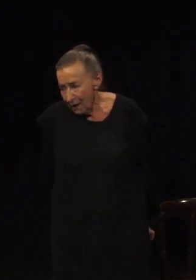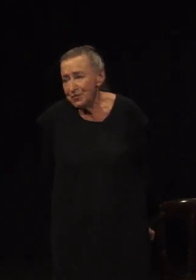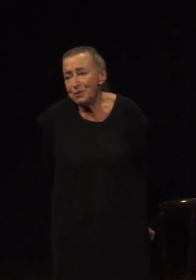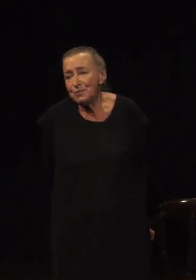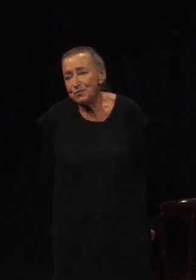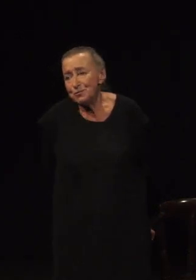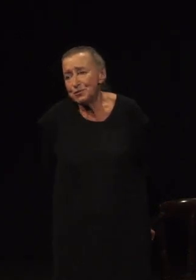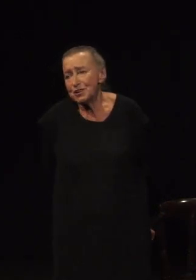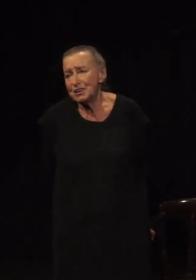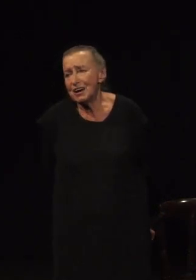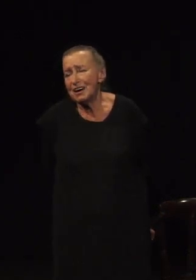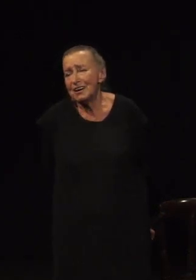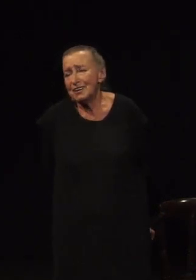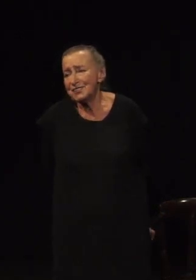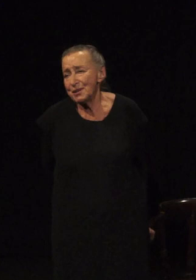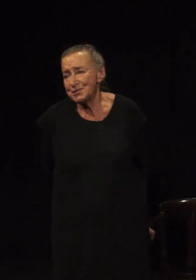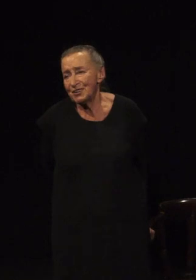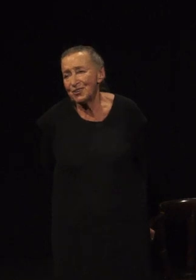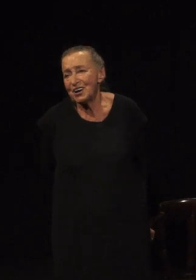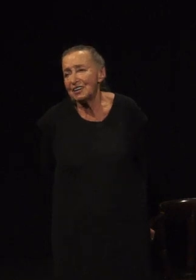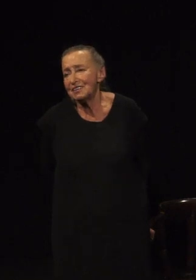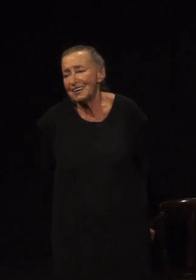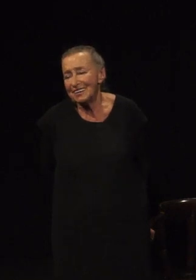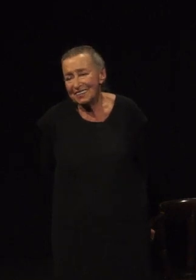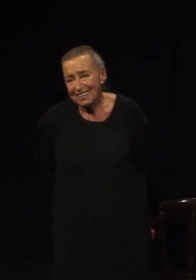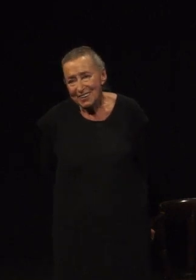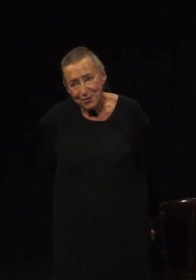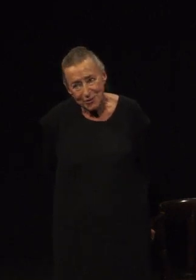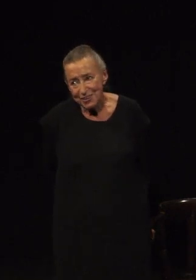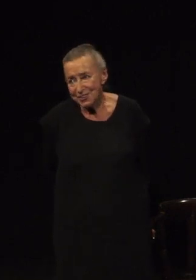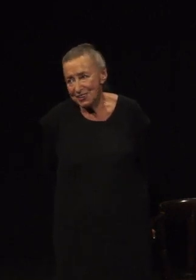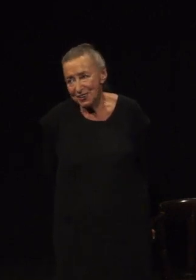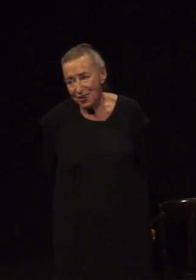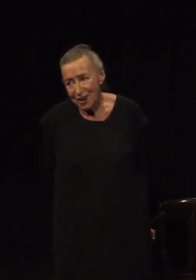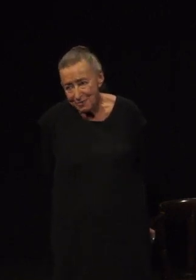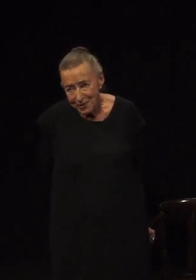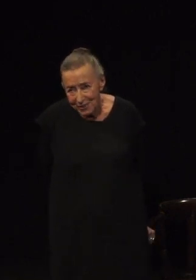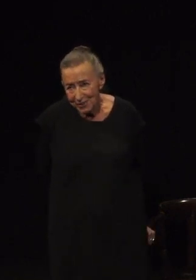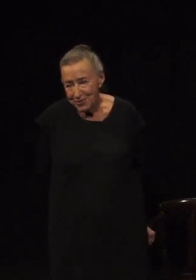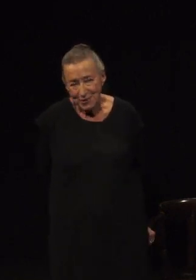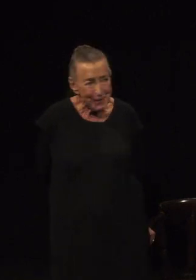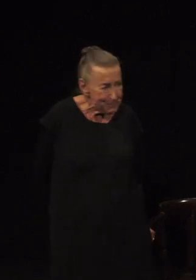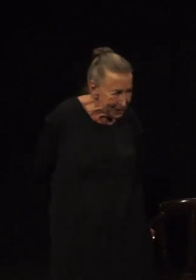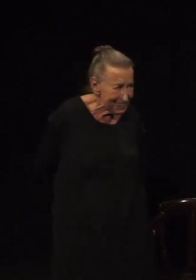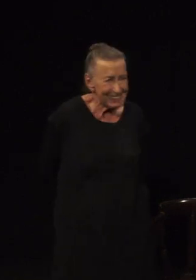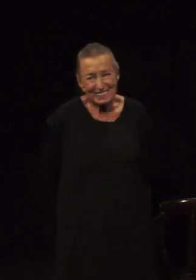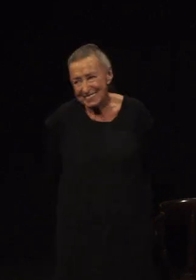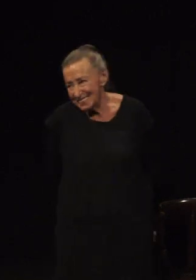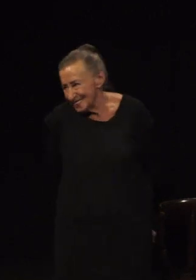The girls said I'm in love. Well, if it's true, surely I'm in love with you."